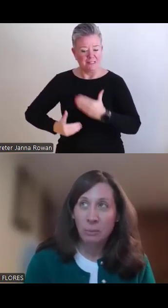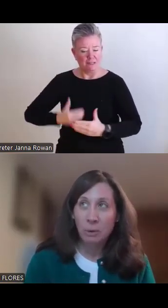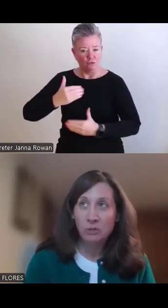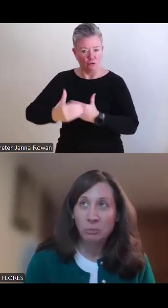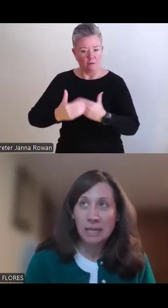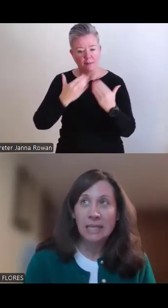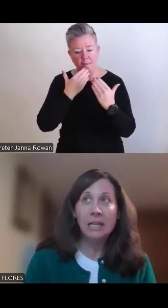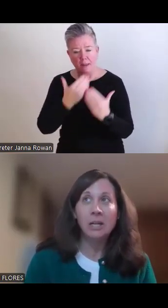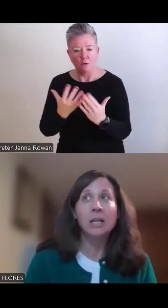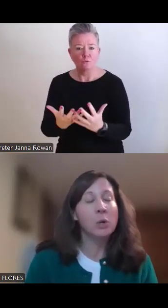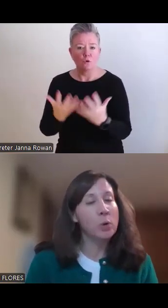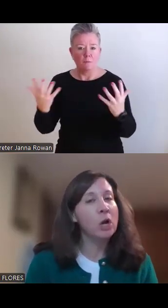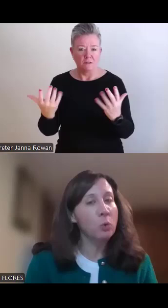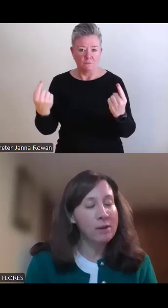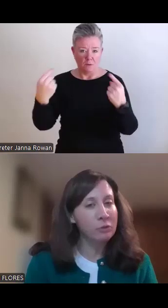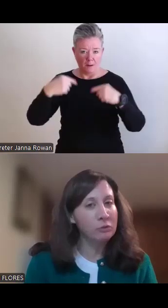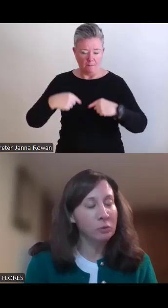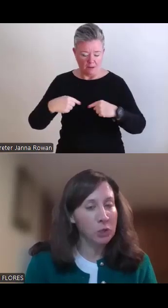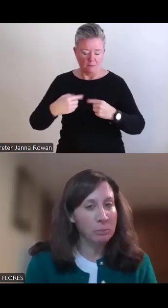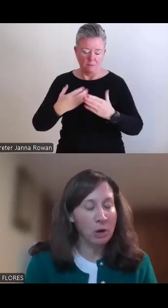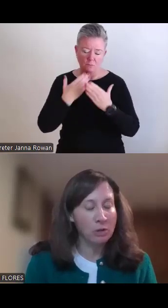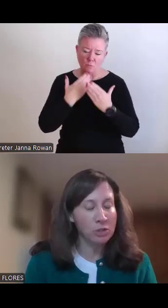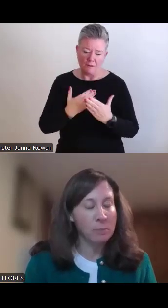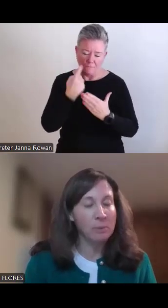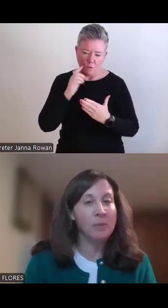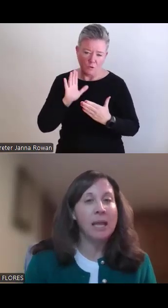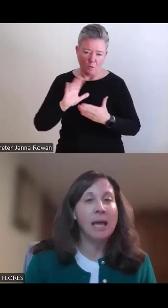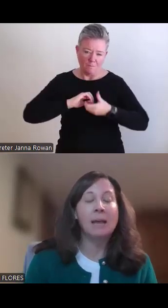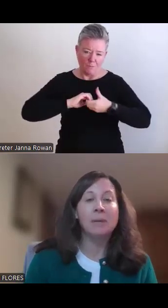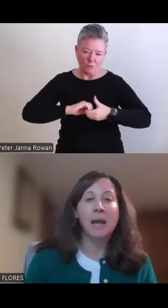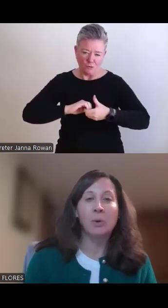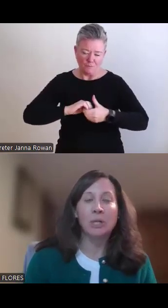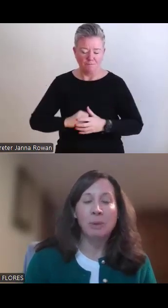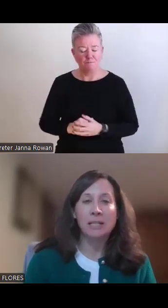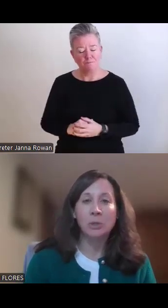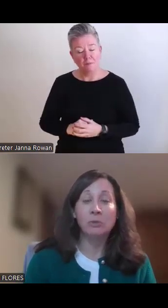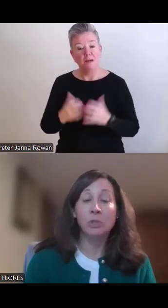very much for being here. We are grateful for your partnership. I am now going to pass it